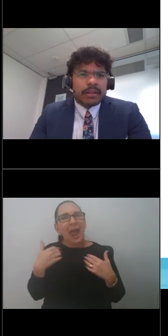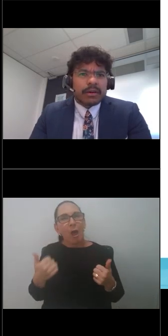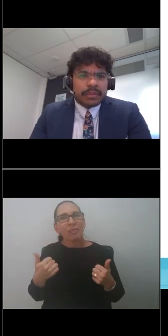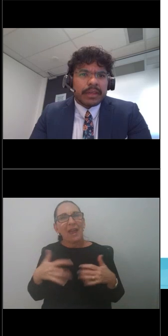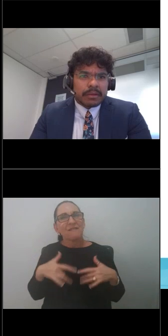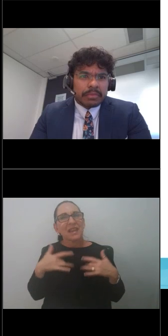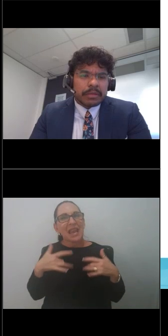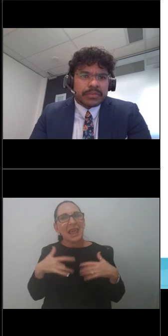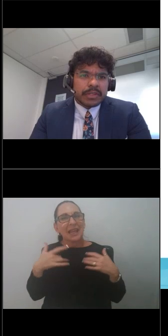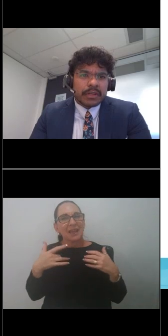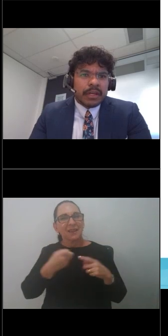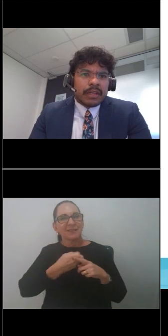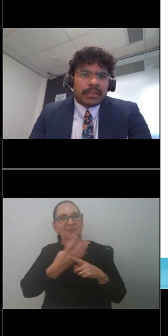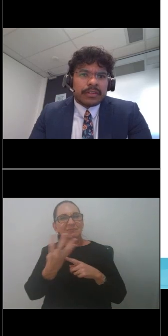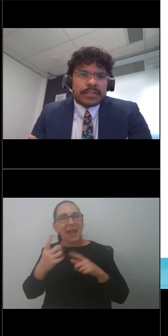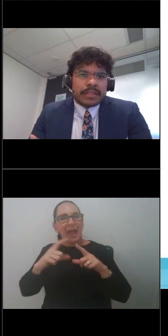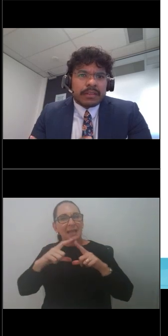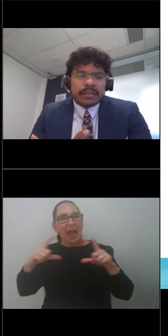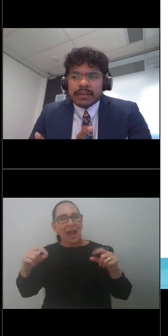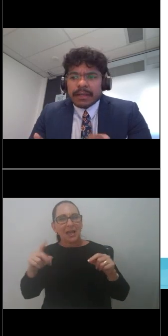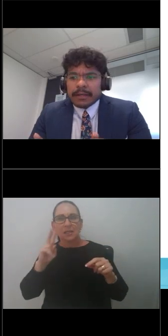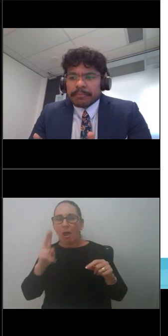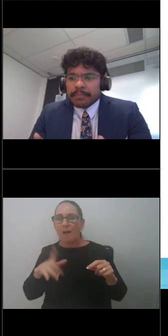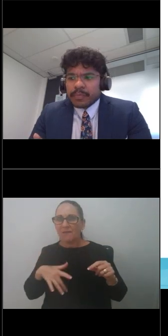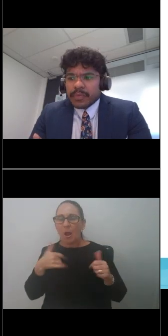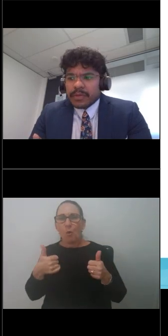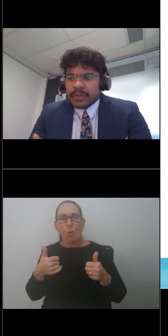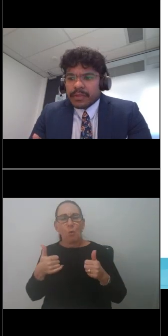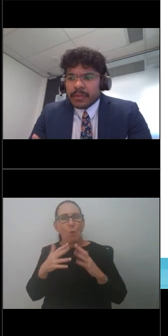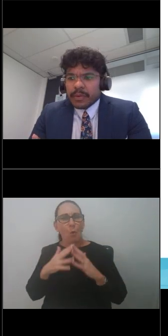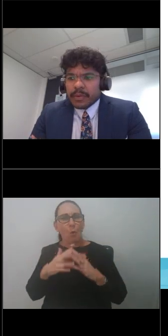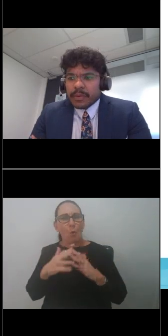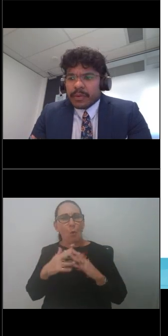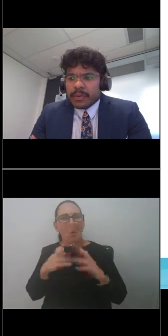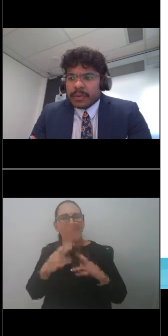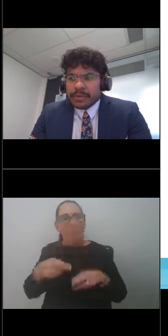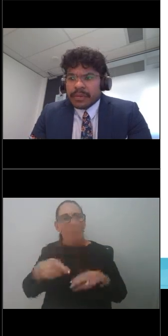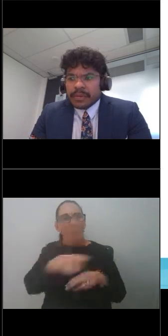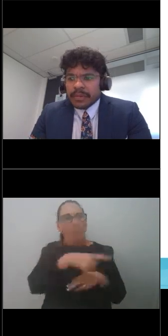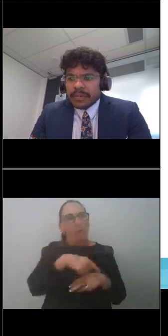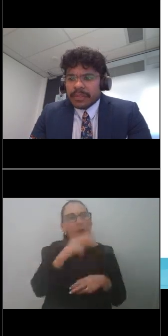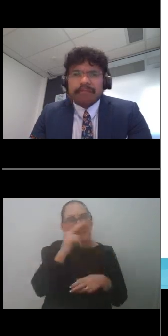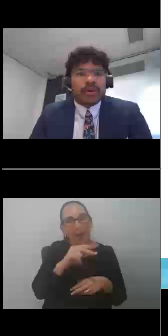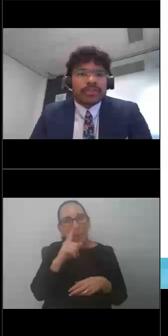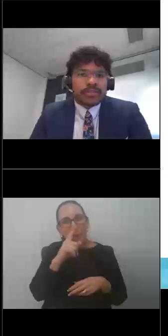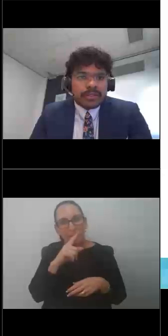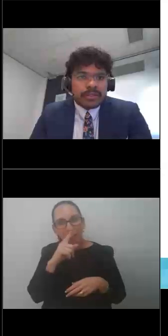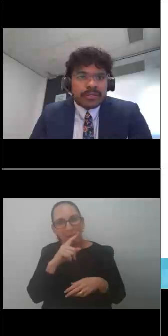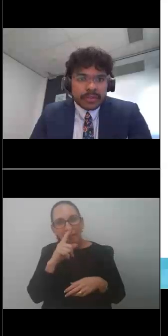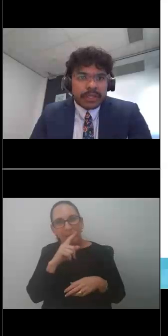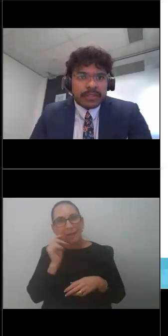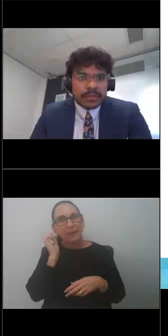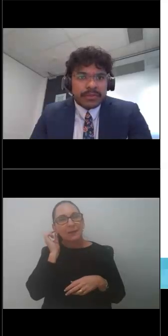a lot with their young people so you can see the um the way that it's a very diverse toolkit to use